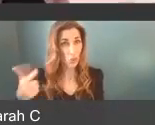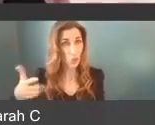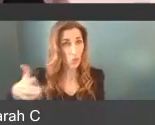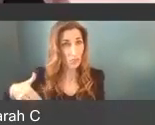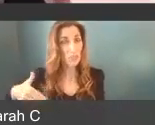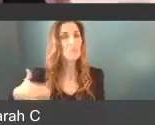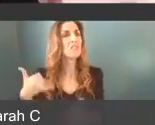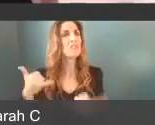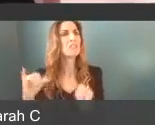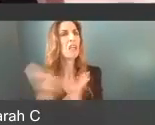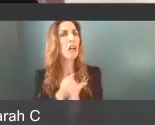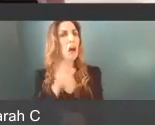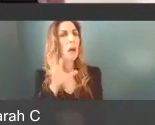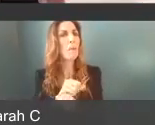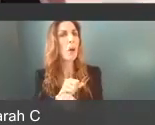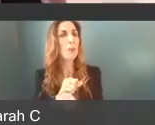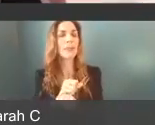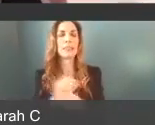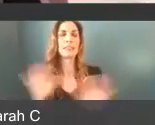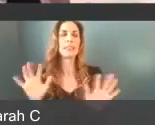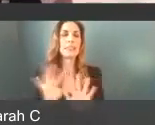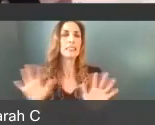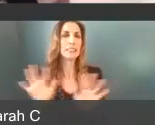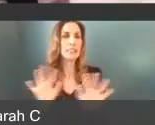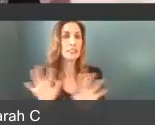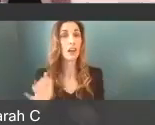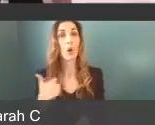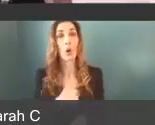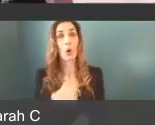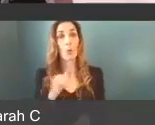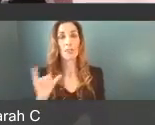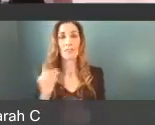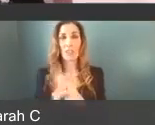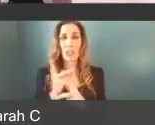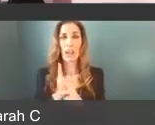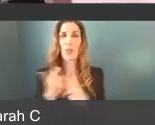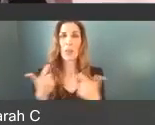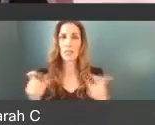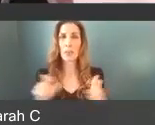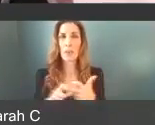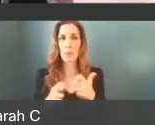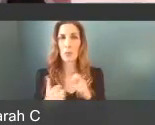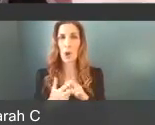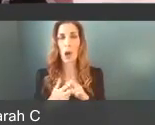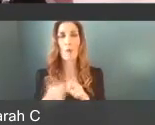So we, once we realized how much of a problem that was we went to institute what we are calling